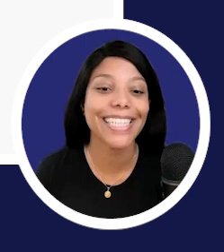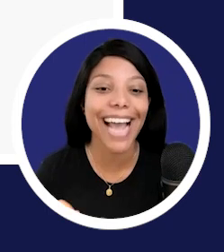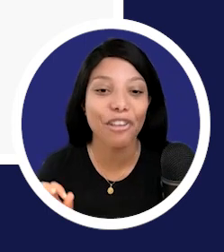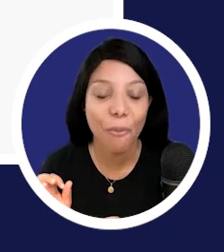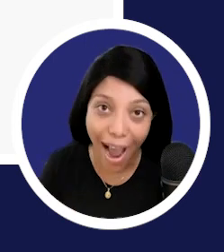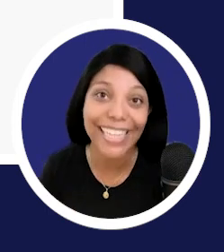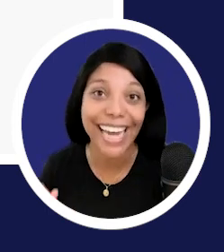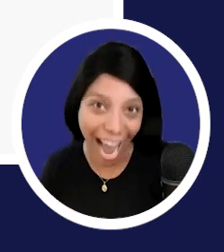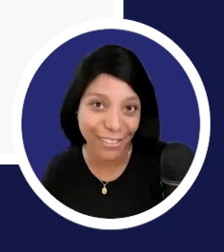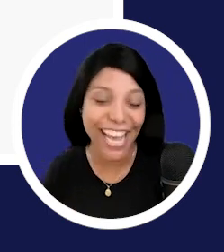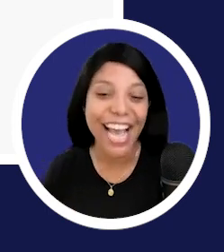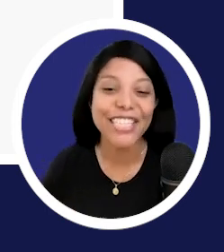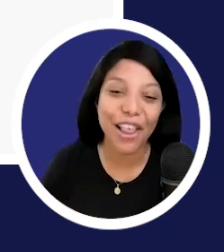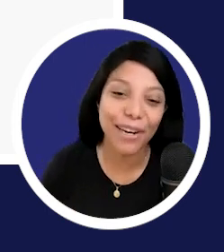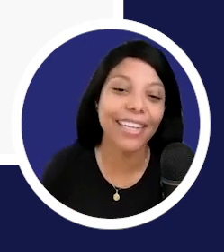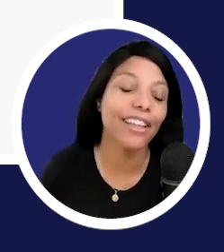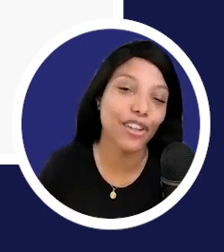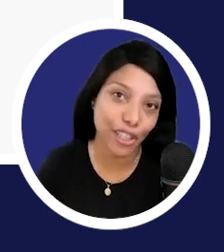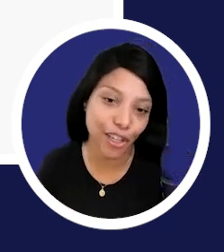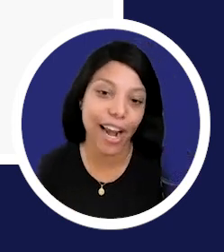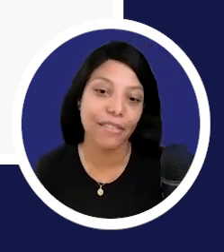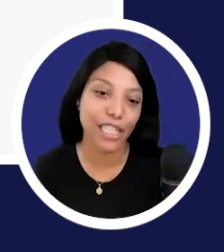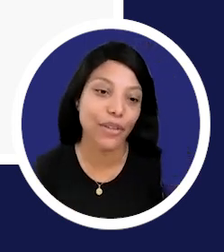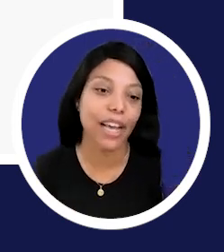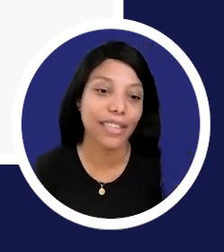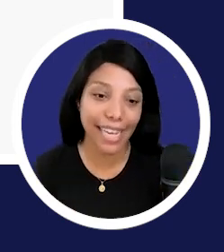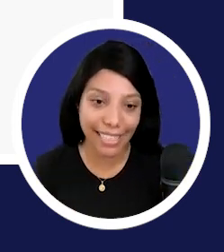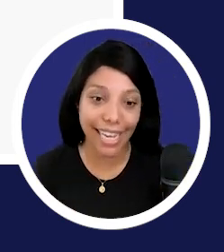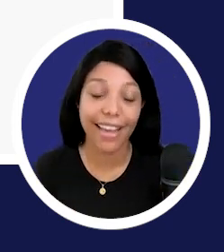is at the White House celebrating the 33rd anniversary of the ADA.